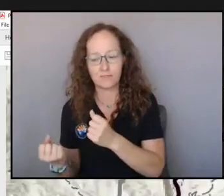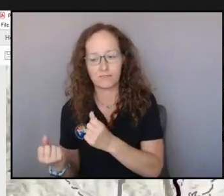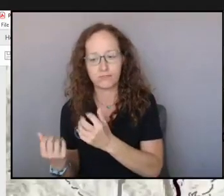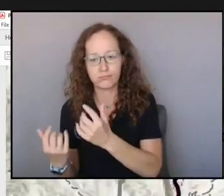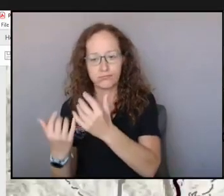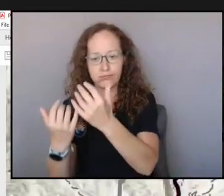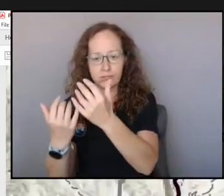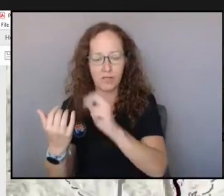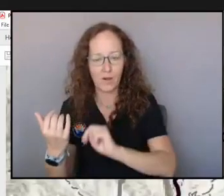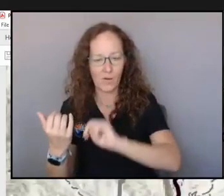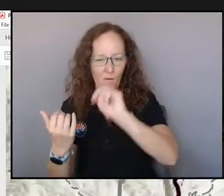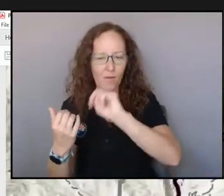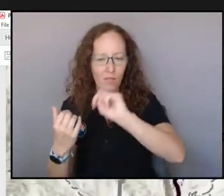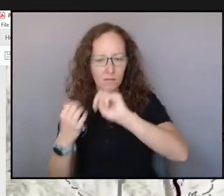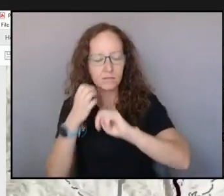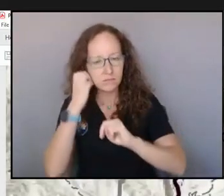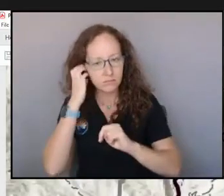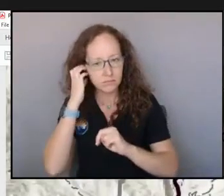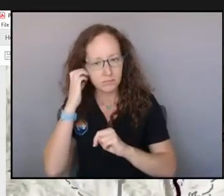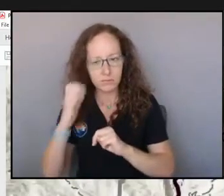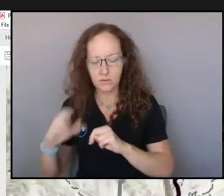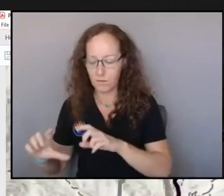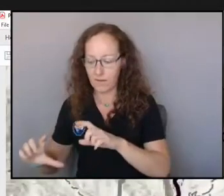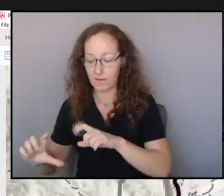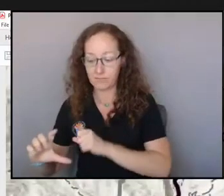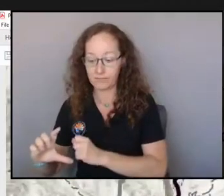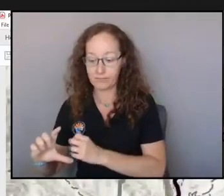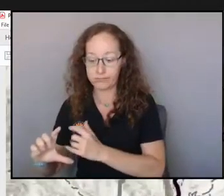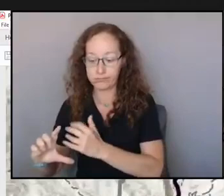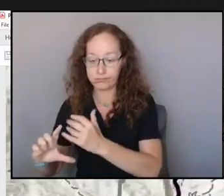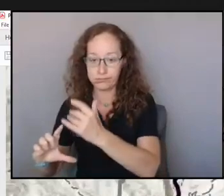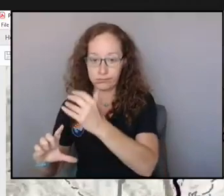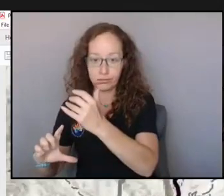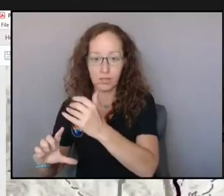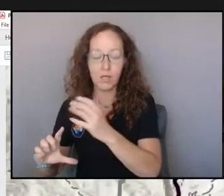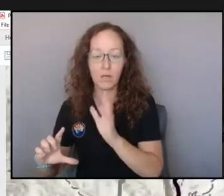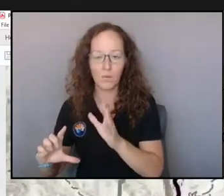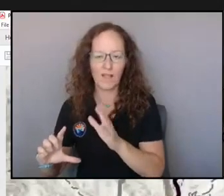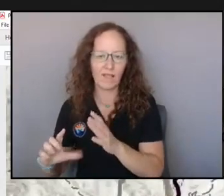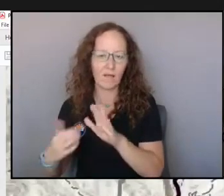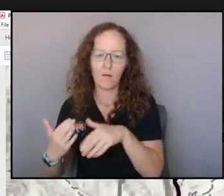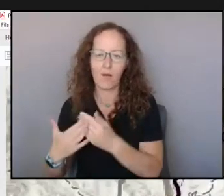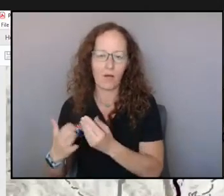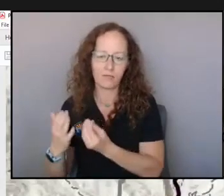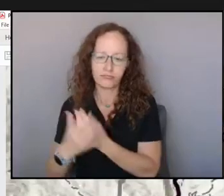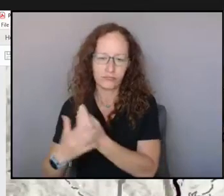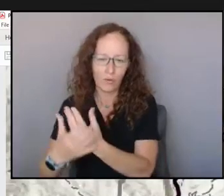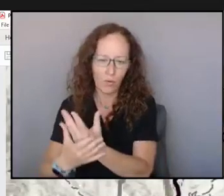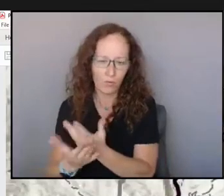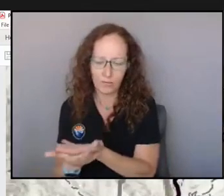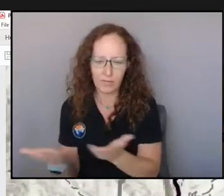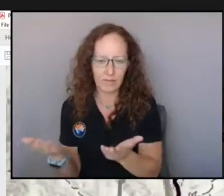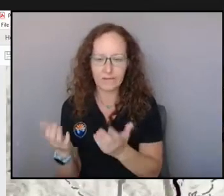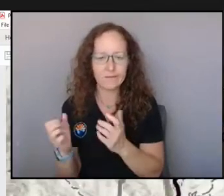KIND OF FUEL ANY OPPORTUNITIES THEY CAN FIND TO THE NORTH OF BOTH OF THEM BUT LIMITED SPREAD.